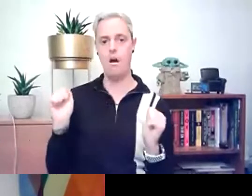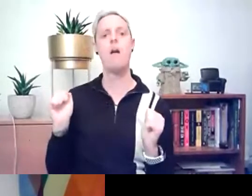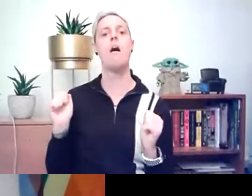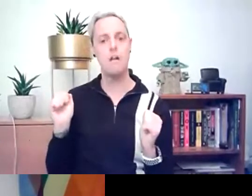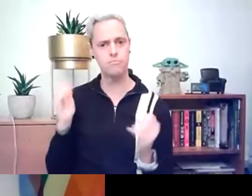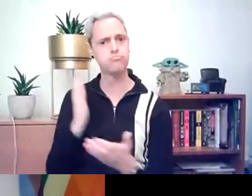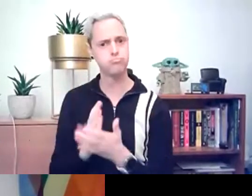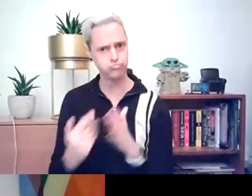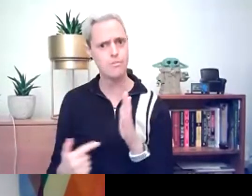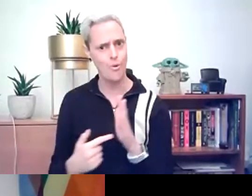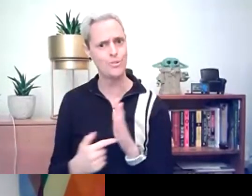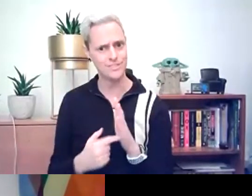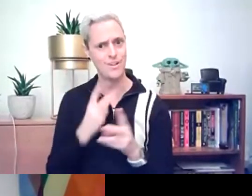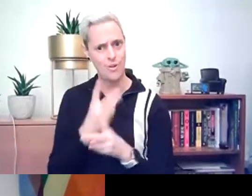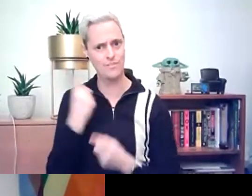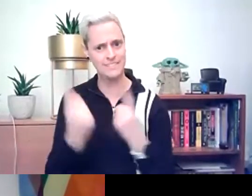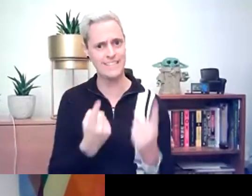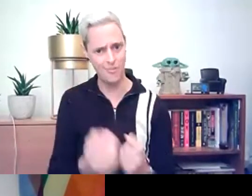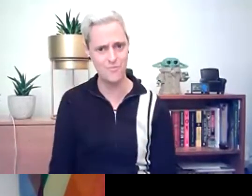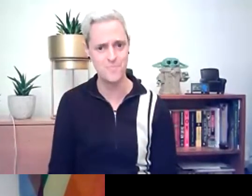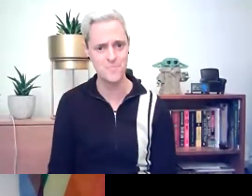18:29:07 things that you can do to look after yourself and to practice self care.